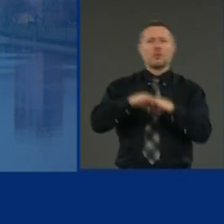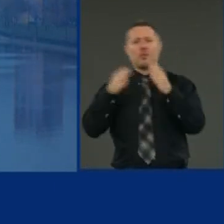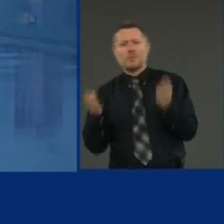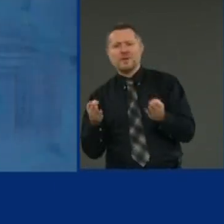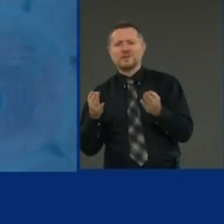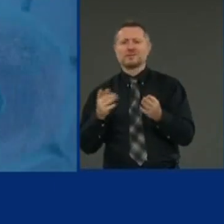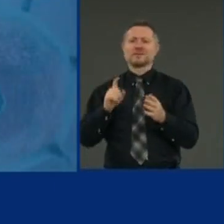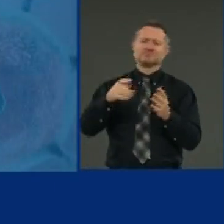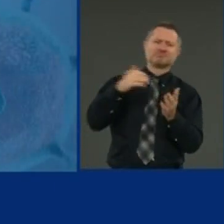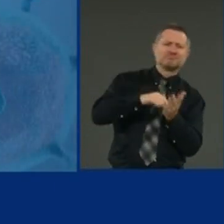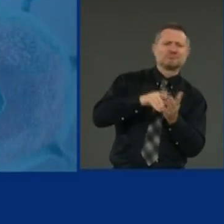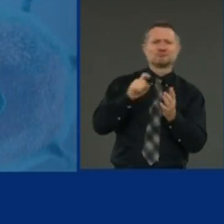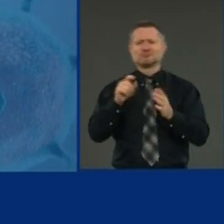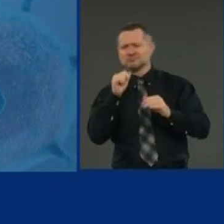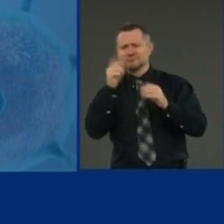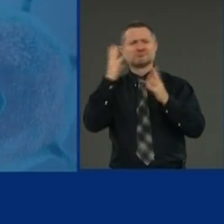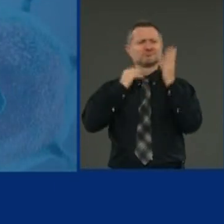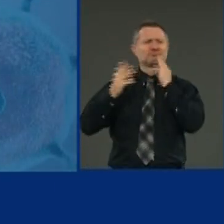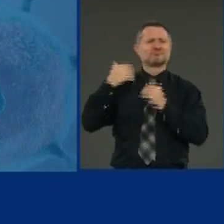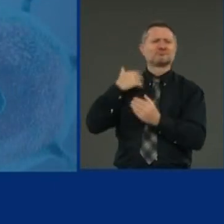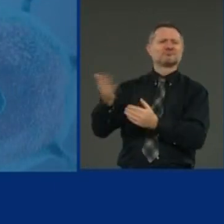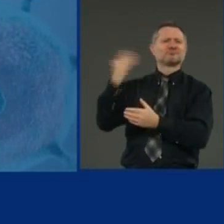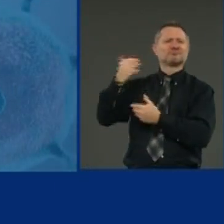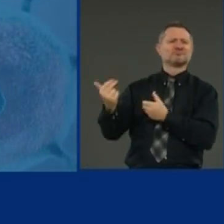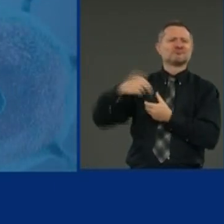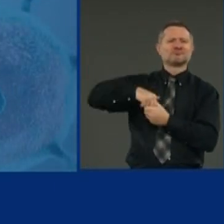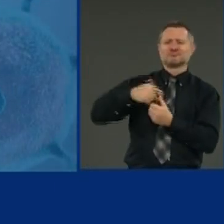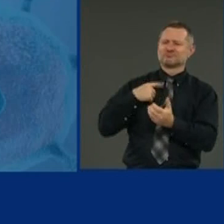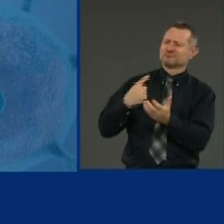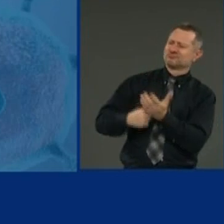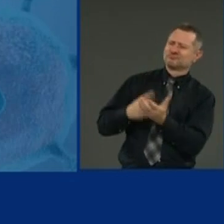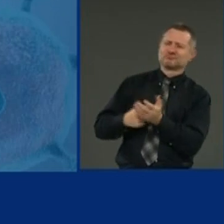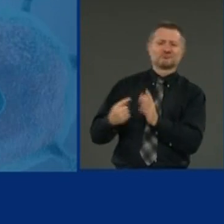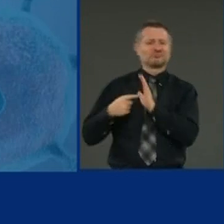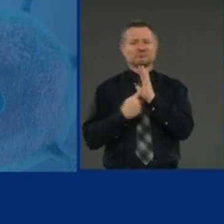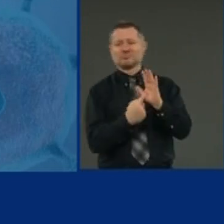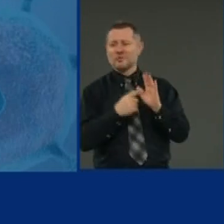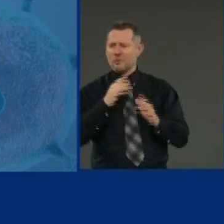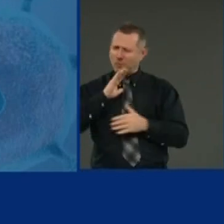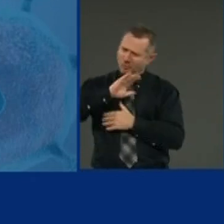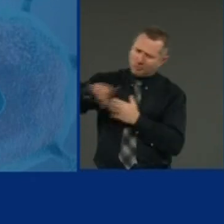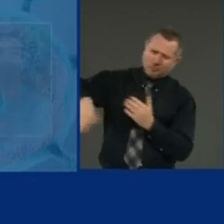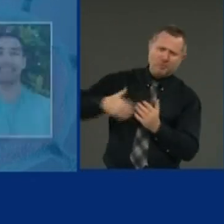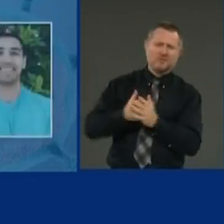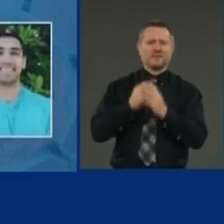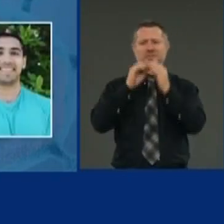BECAUSE THEY'VE BEEN THROUGH THIS, THE CRISES AND THE CLOSING AND THE OPENING AND THE CLOSING